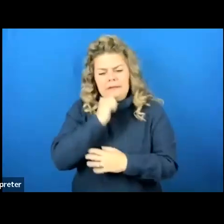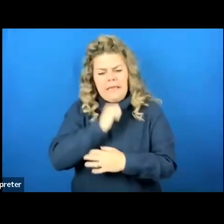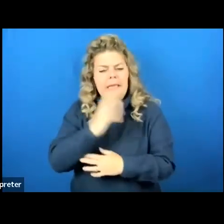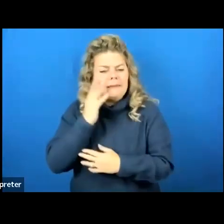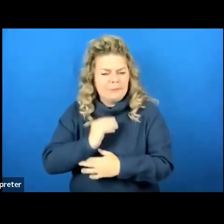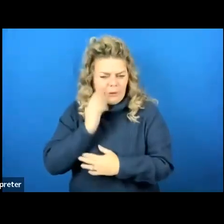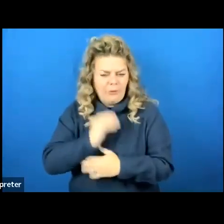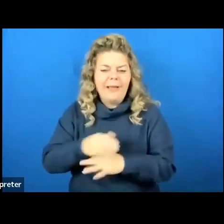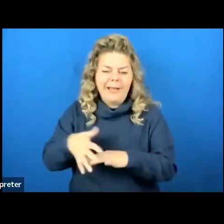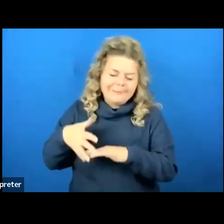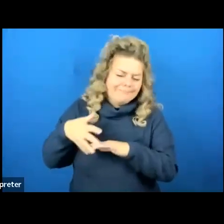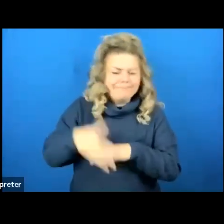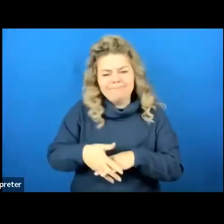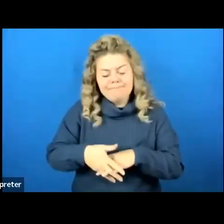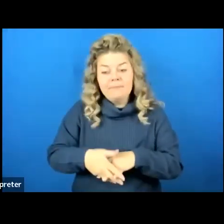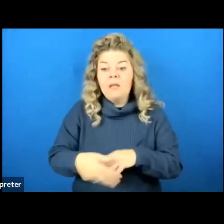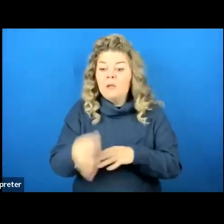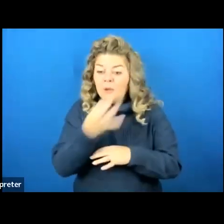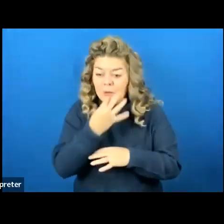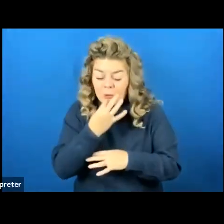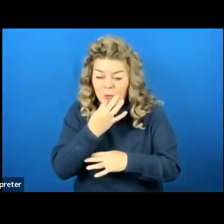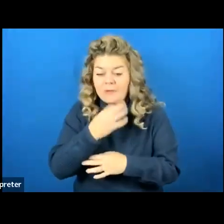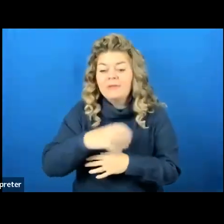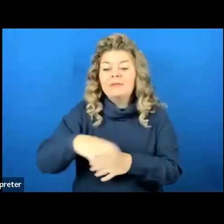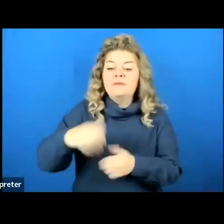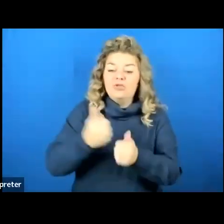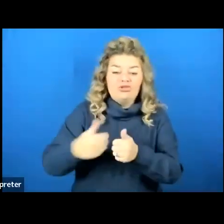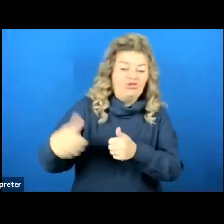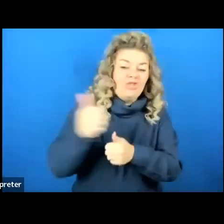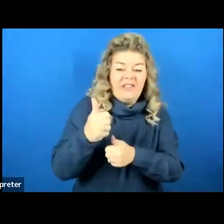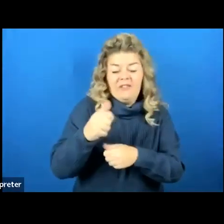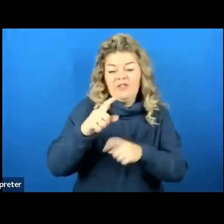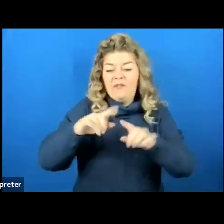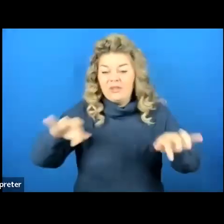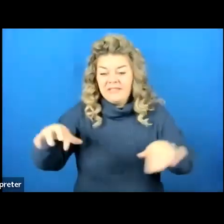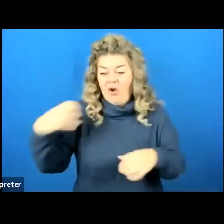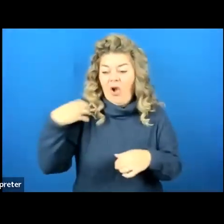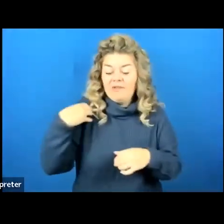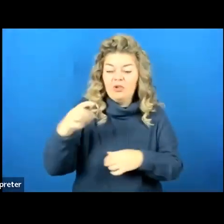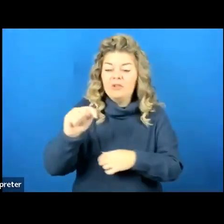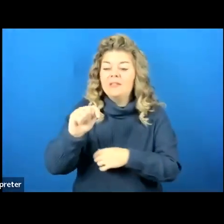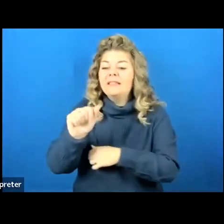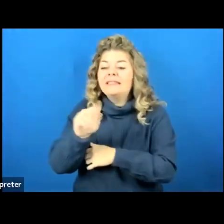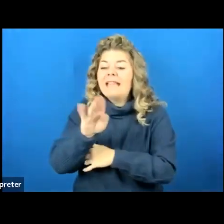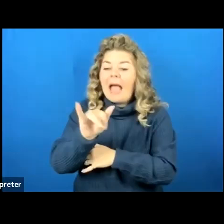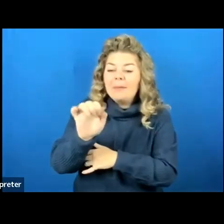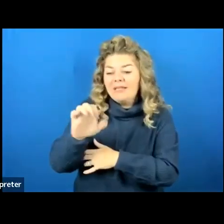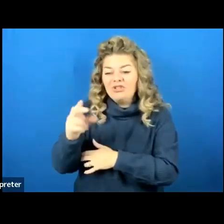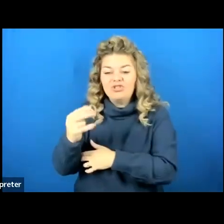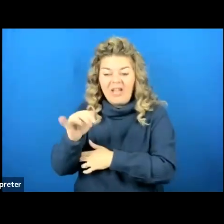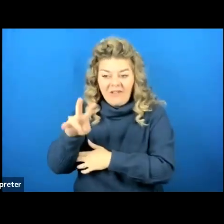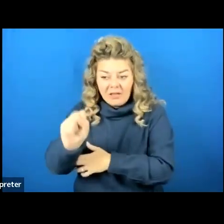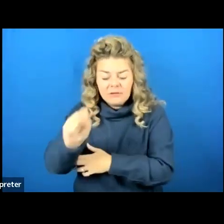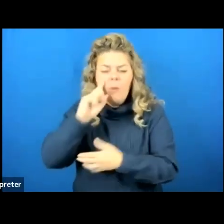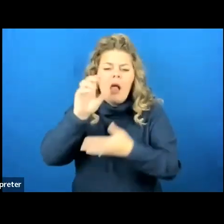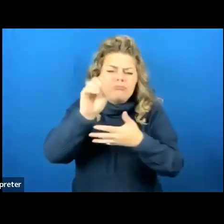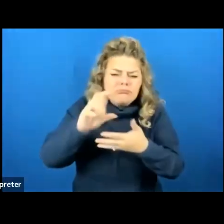In a moment, chief Diversity Officer Tabby Chavis will highlight key achievements we've made this past year.